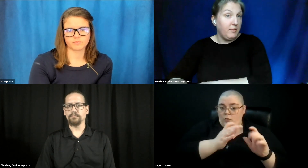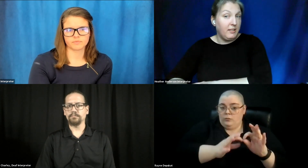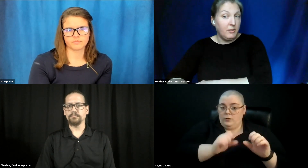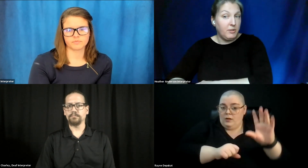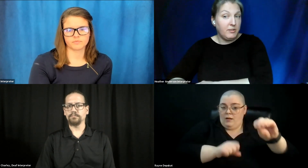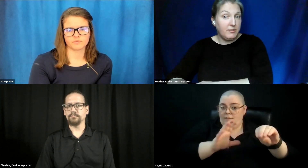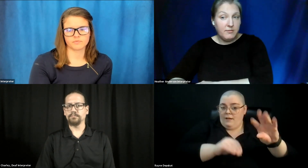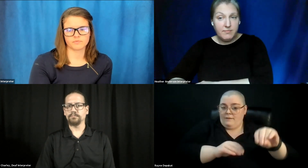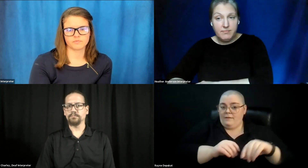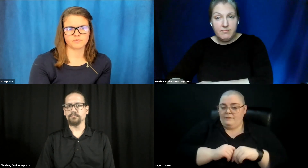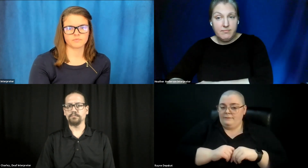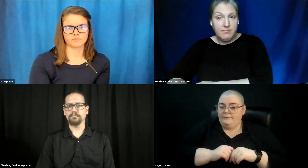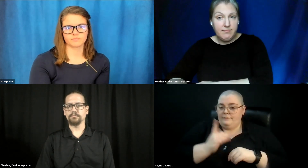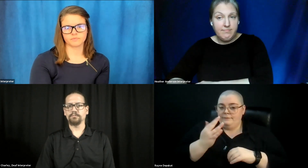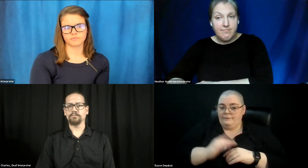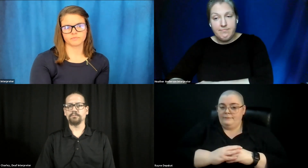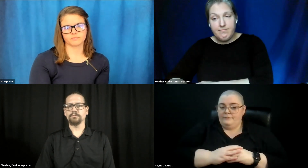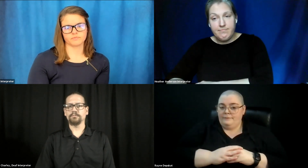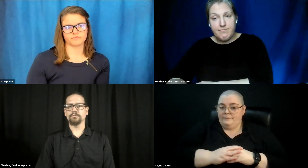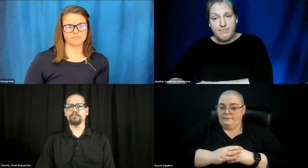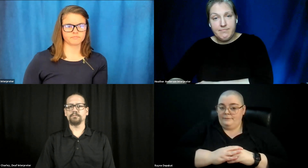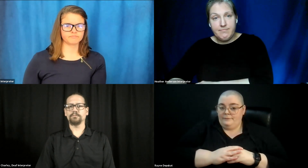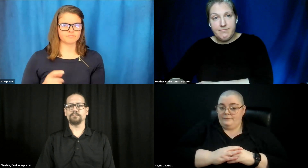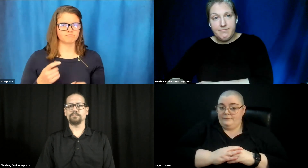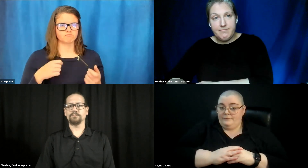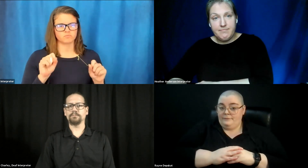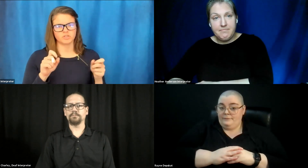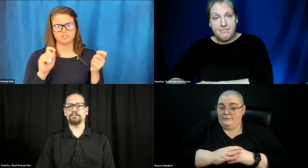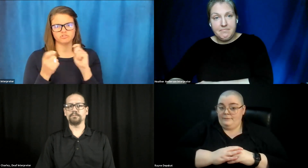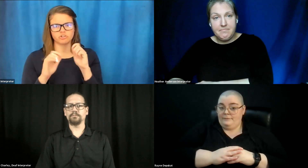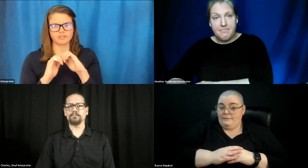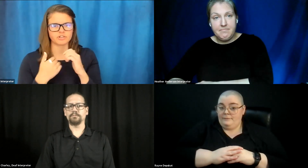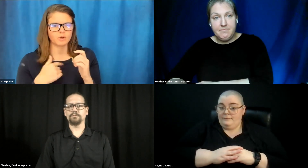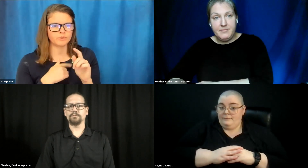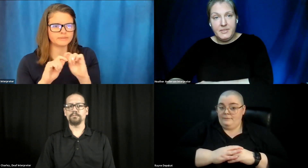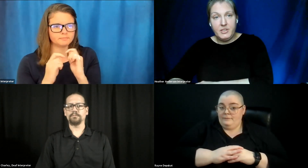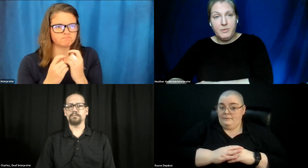I'm just checking with the interpreters